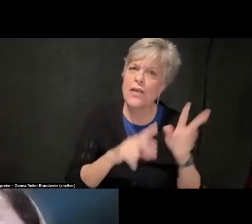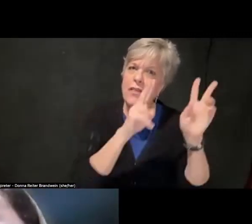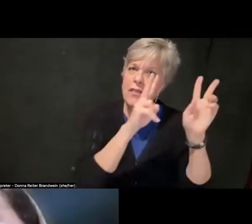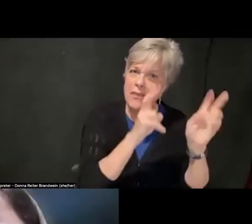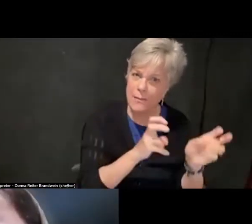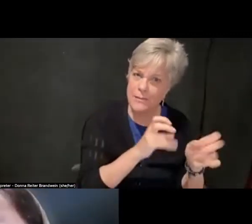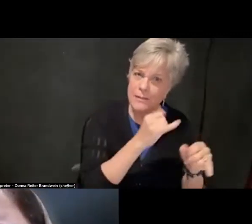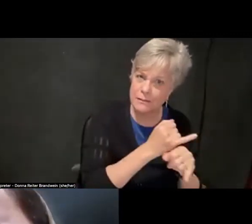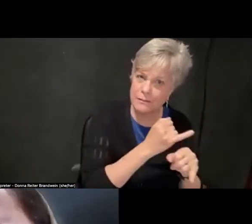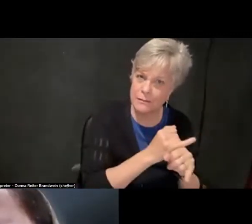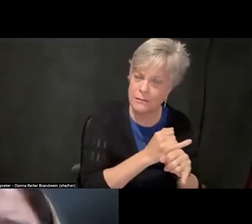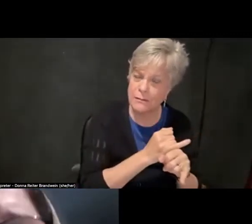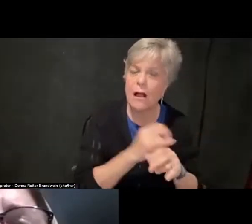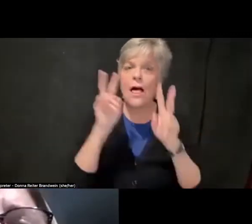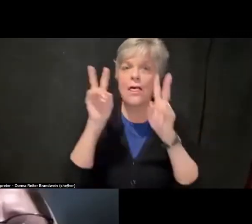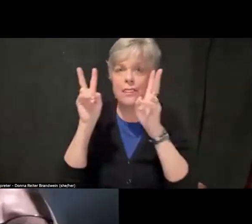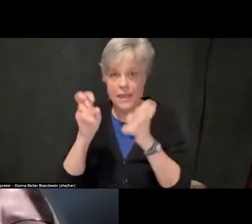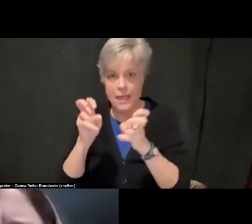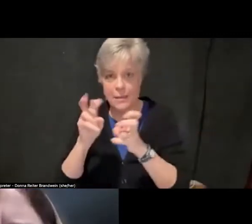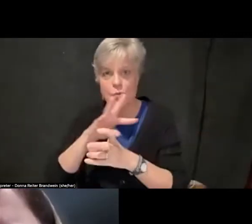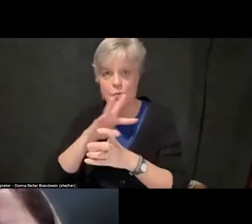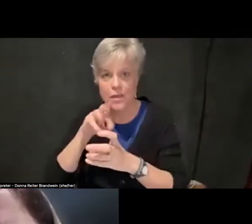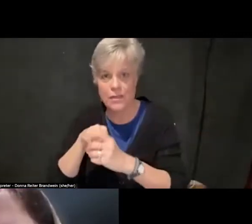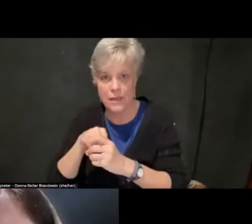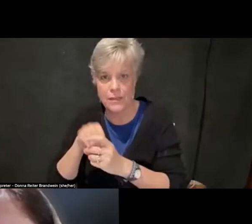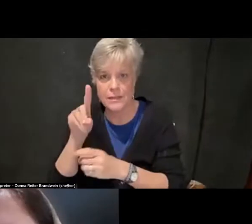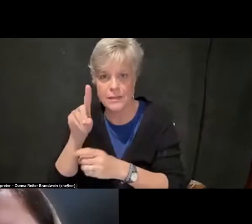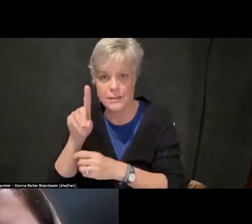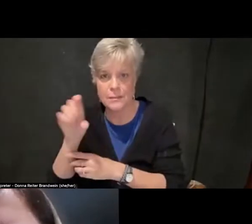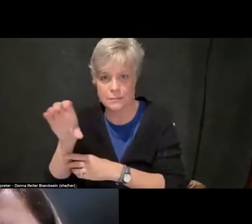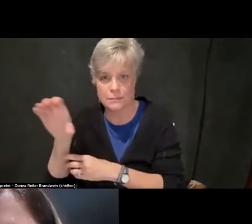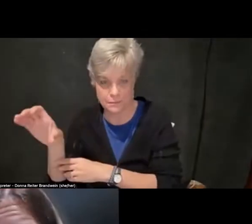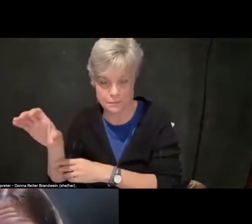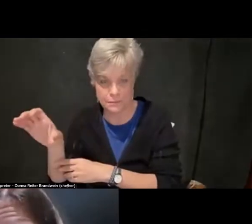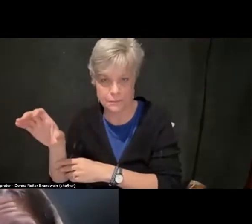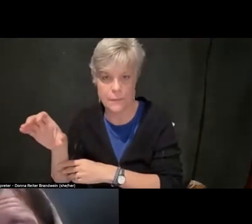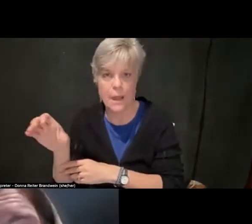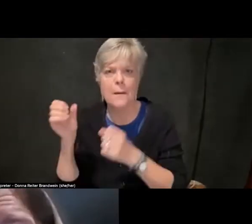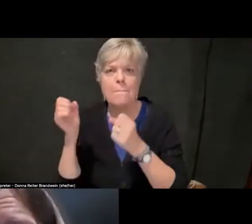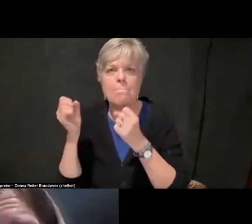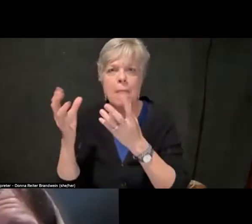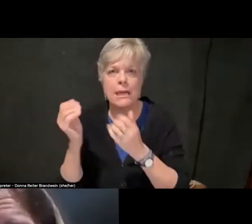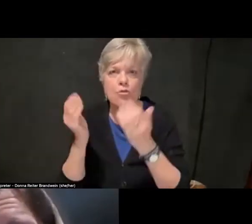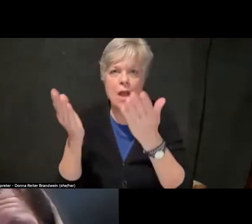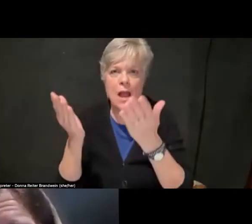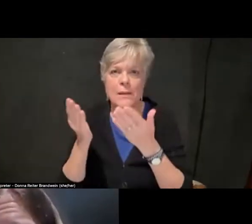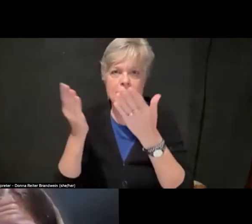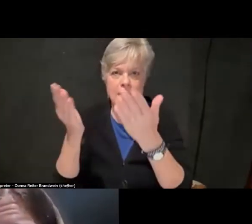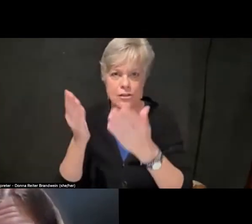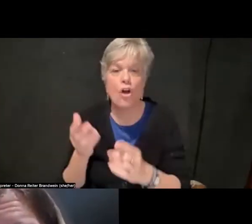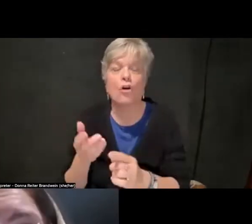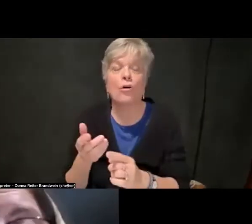within the Disability Cultural Center, a lot of recommendations came out of my dissertation from the mouths of disabled people,